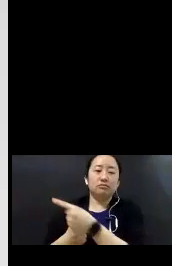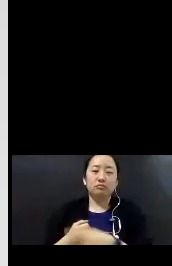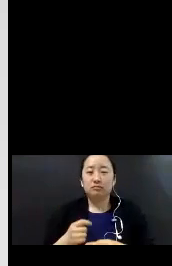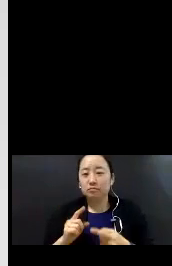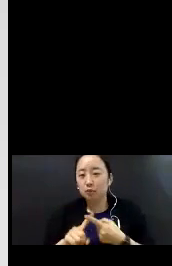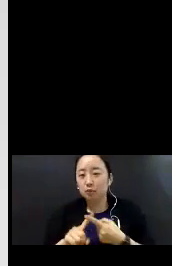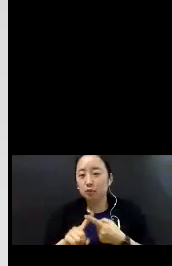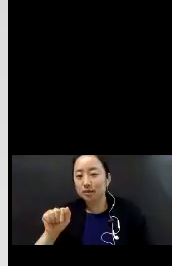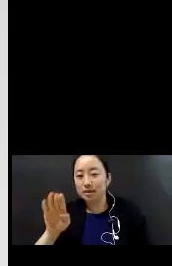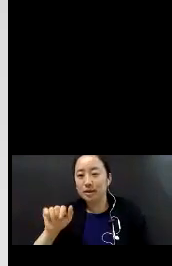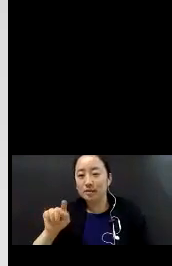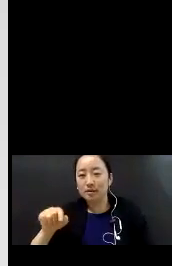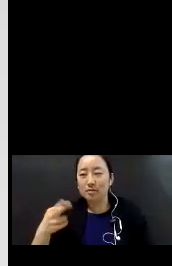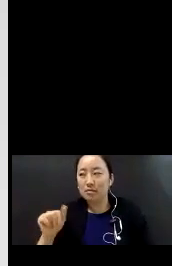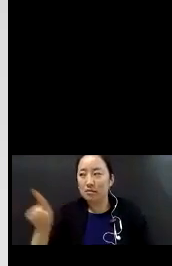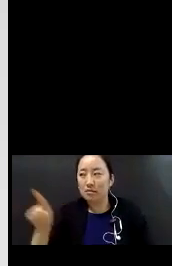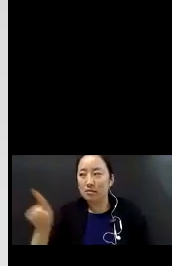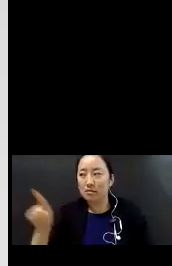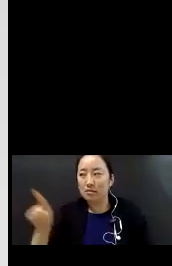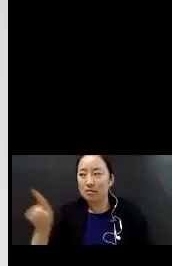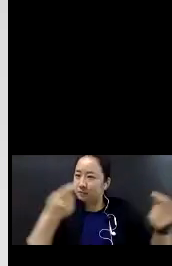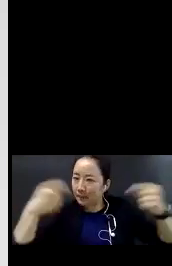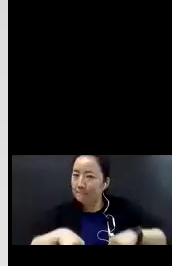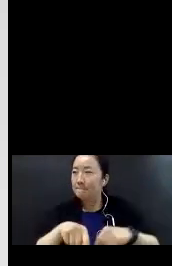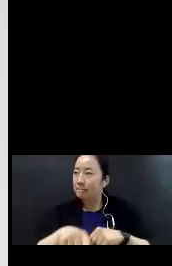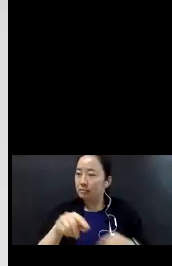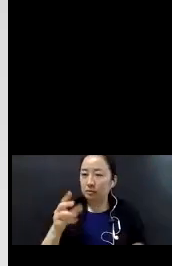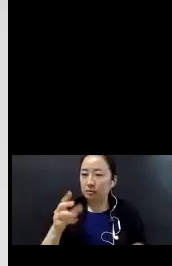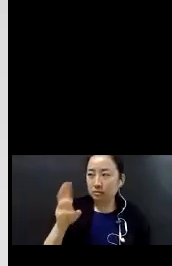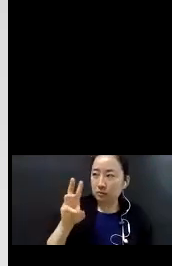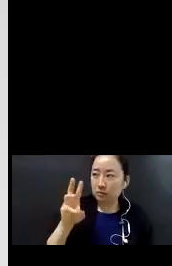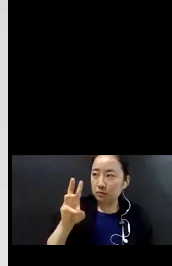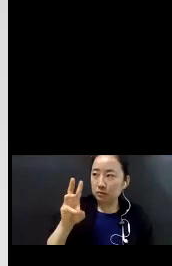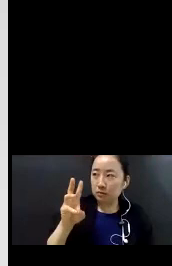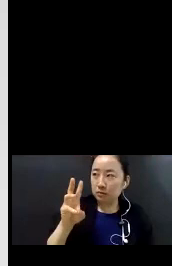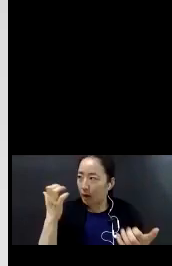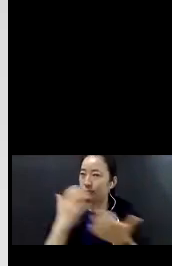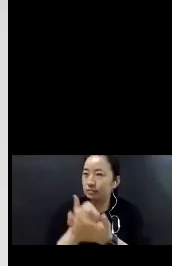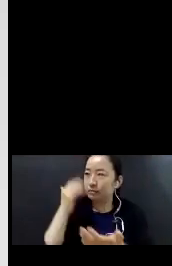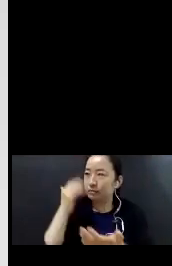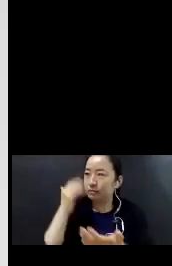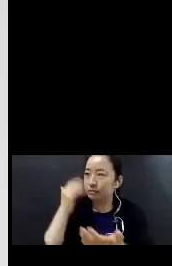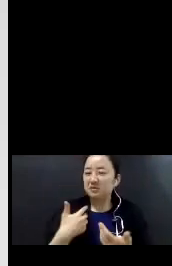THIS TRAINING FOR WISCONSIN. PRETTY EXCITED FOR YOU TO SEE THIS CONTENT TODAY.